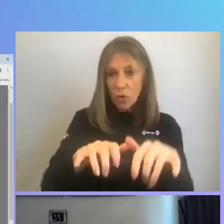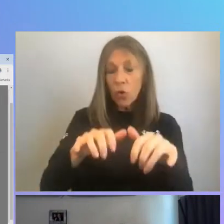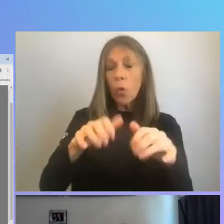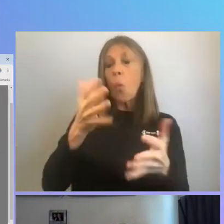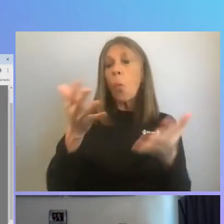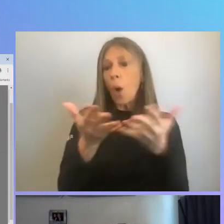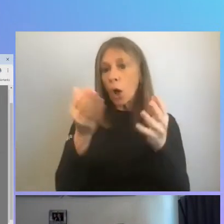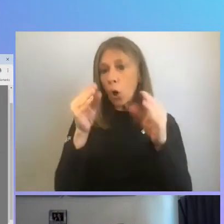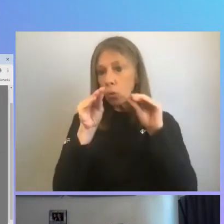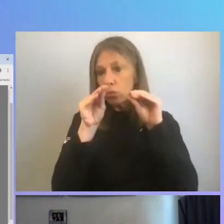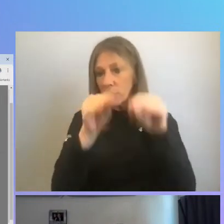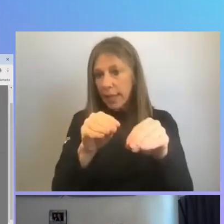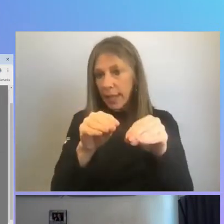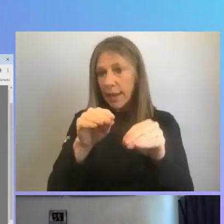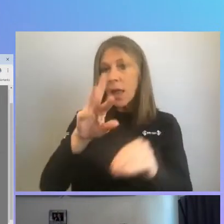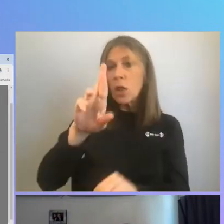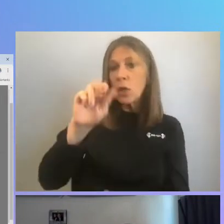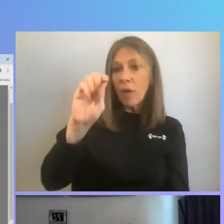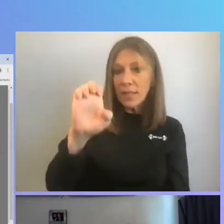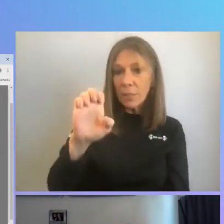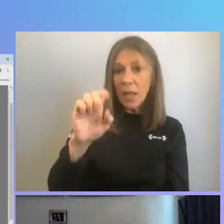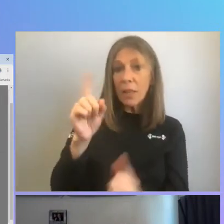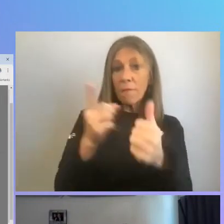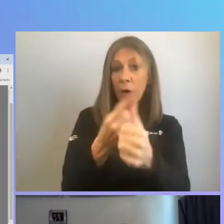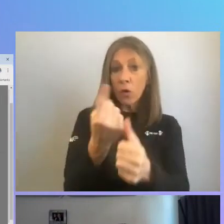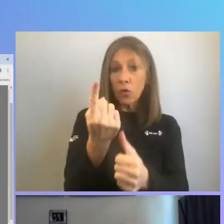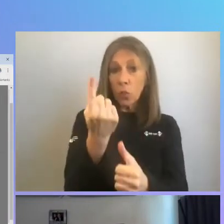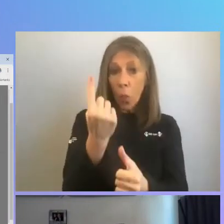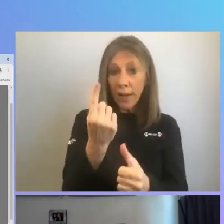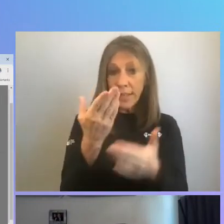first text box is focused and the issue on this specific text